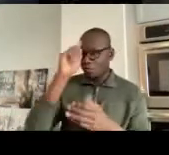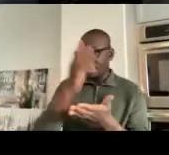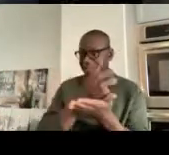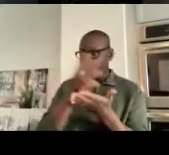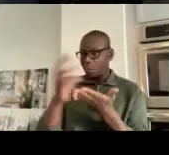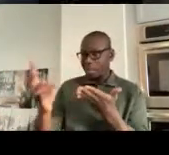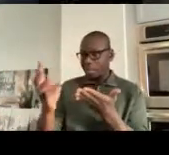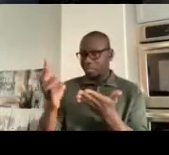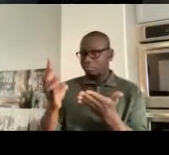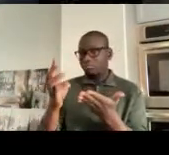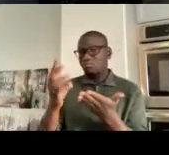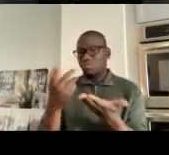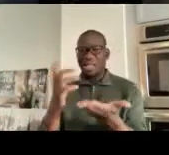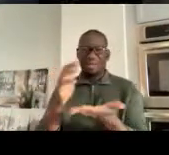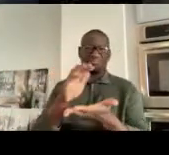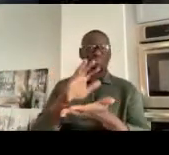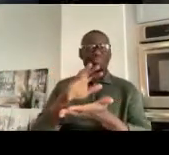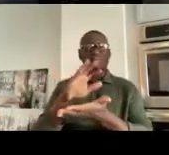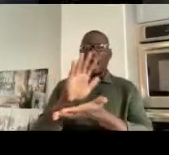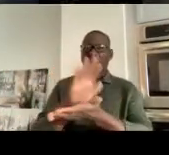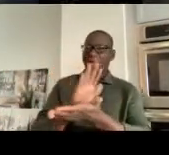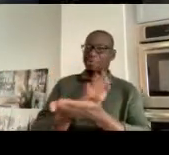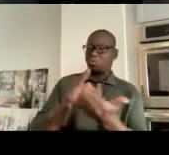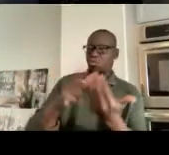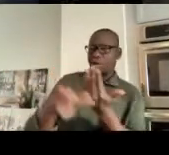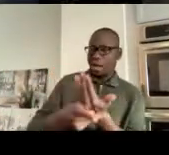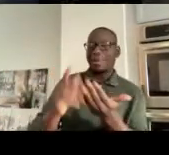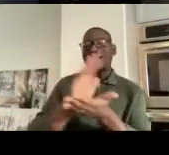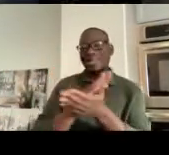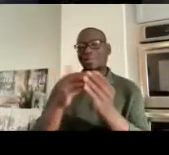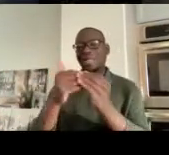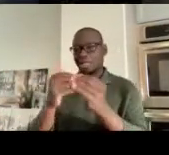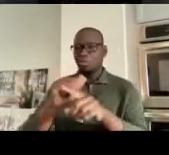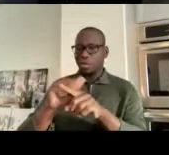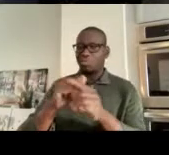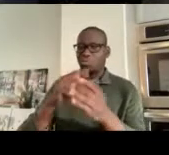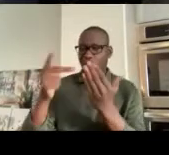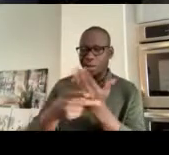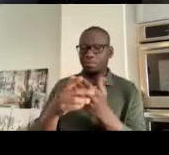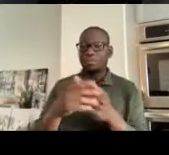and it is for universities all throughout the States for 6 weeks and it's an academic program,